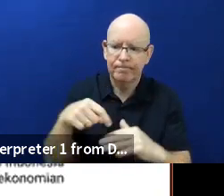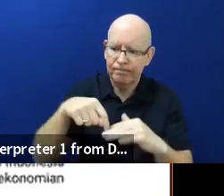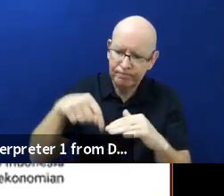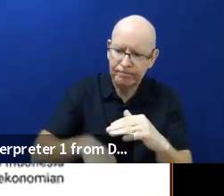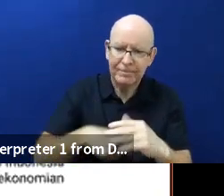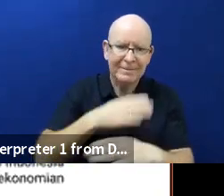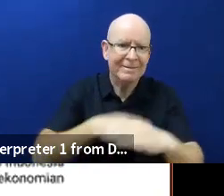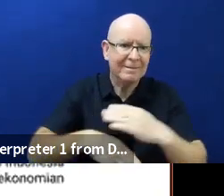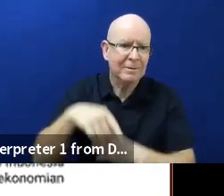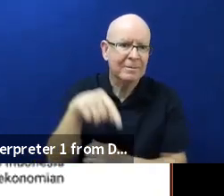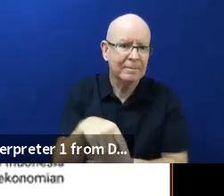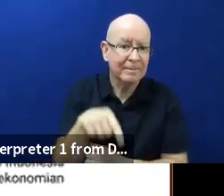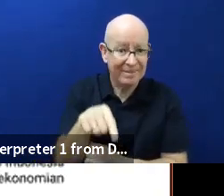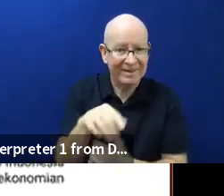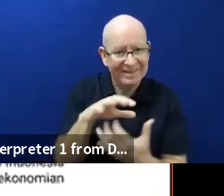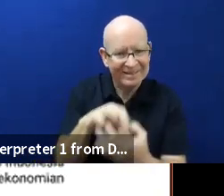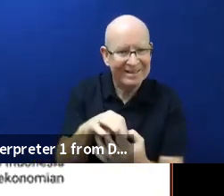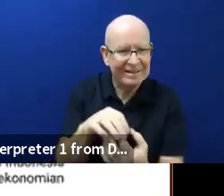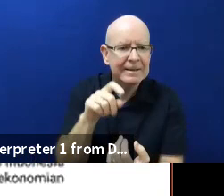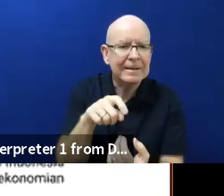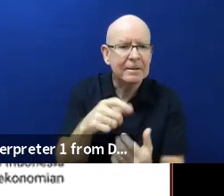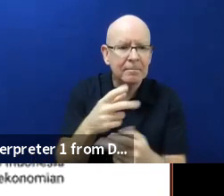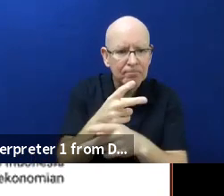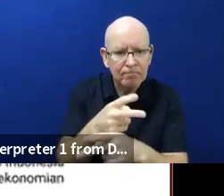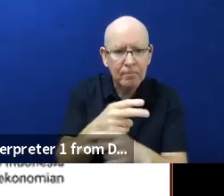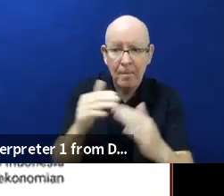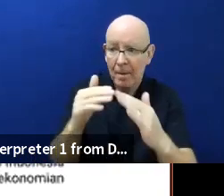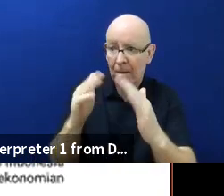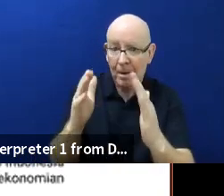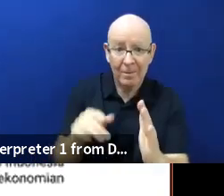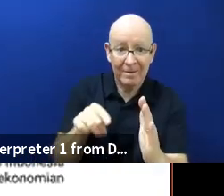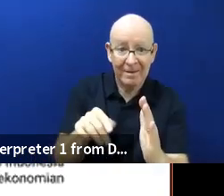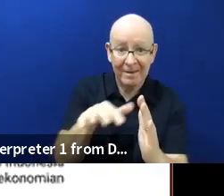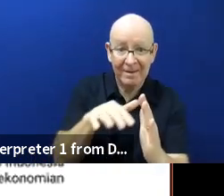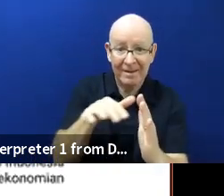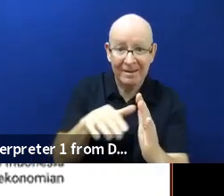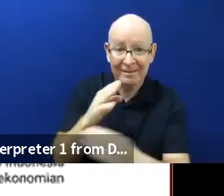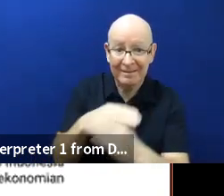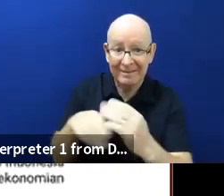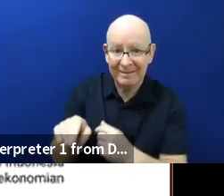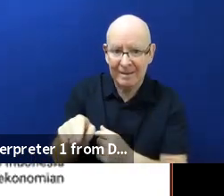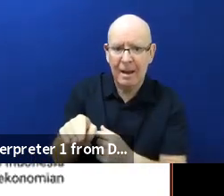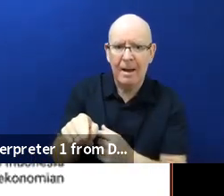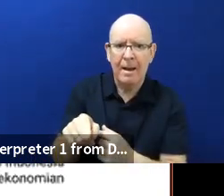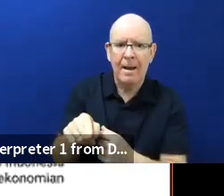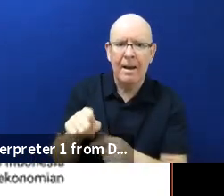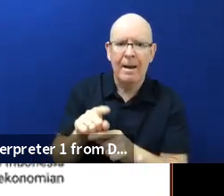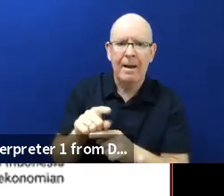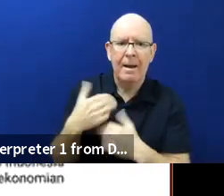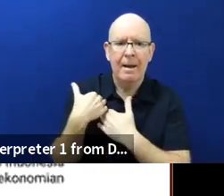in the bottom which increases quite a bit once the disability status changes